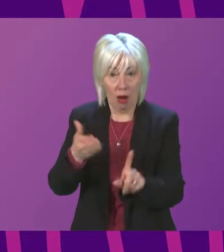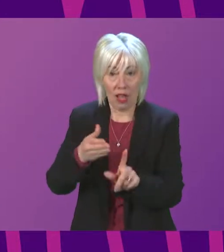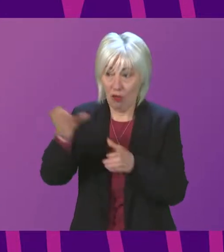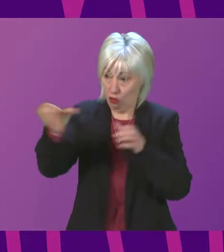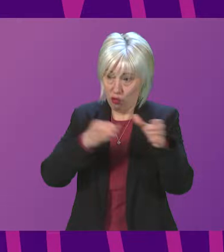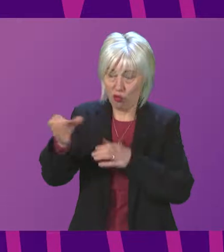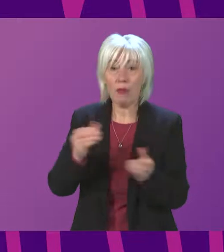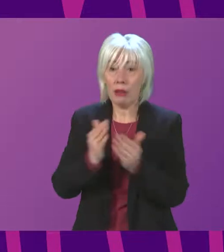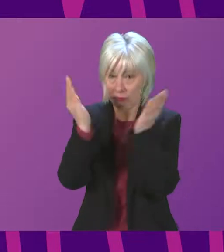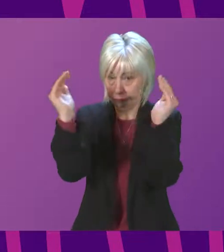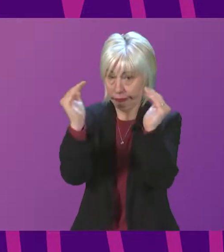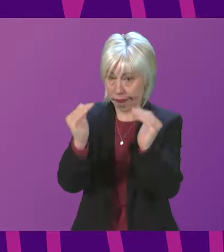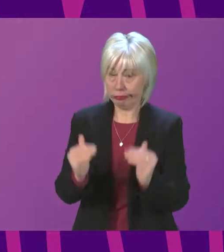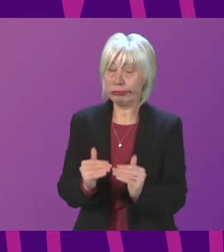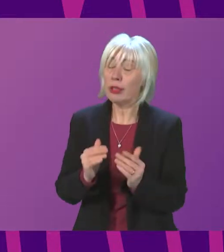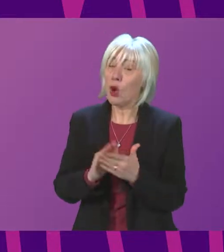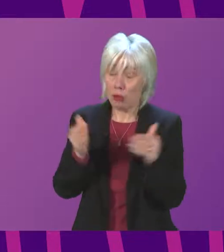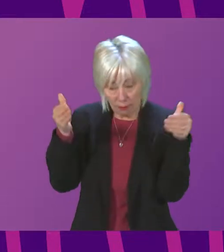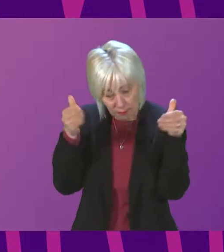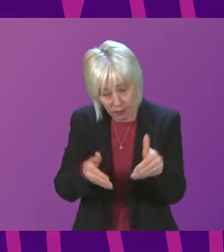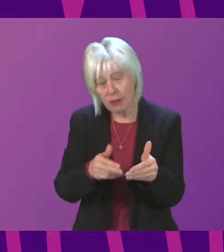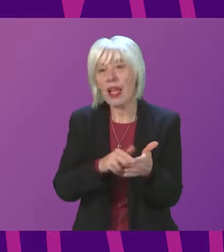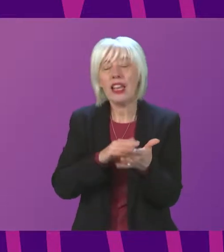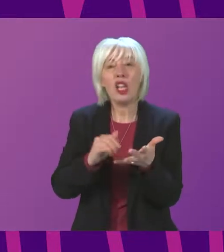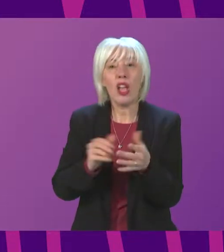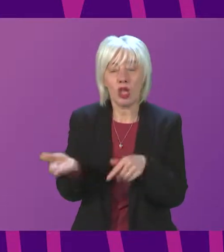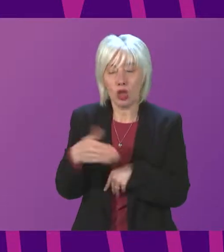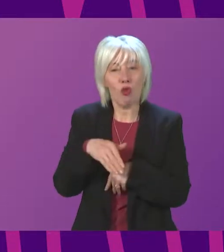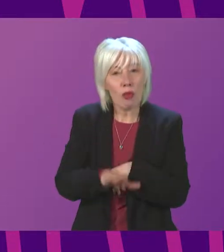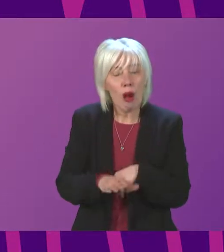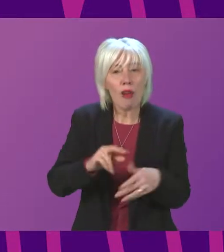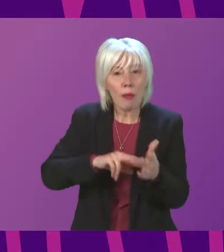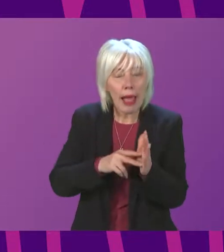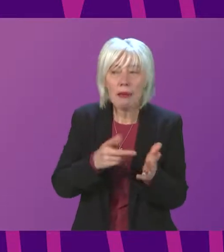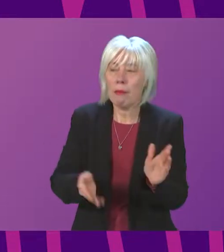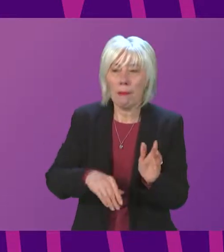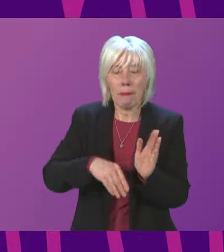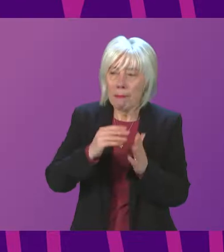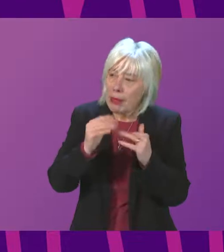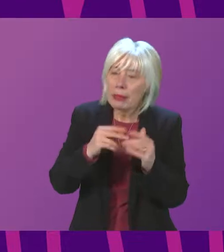We are focused on the NHS recovery plan: building capacity in our NHS by 10 per cent to help